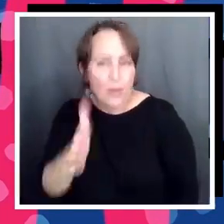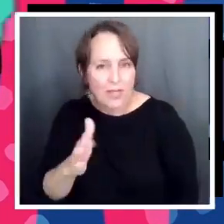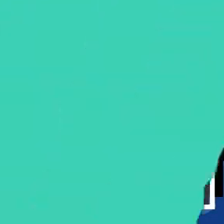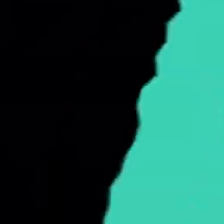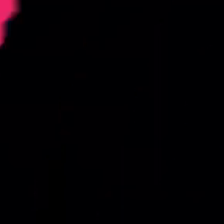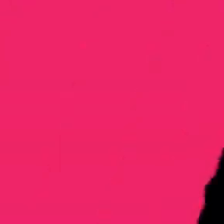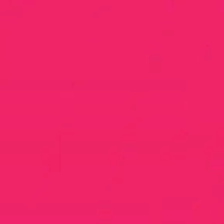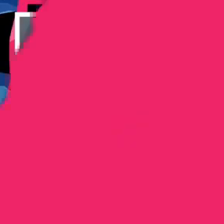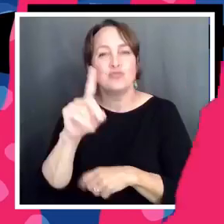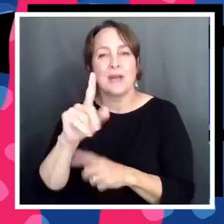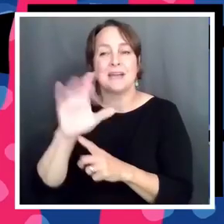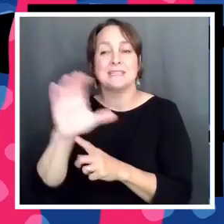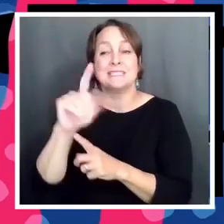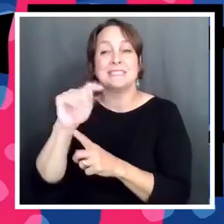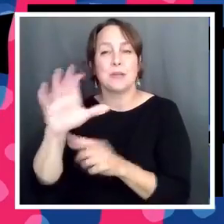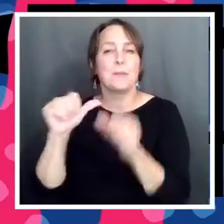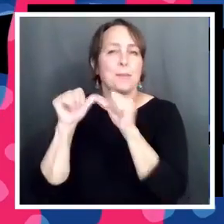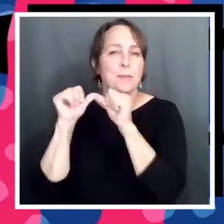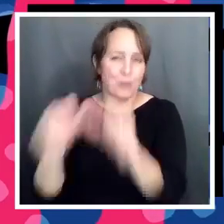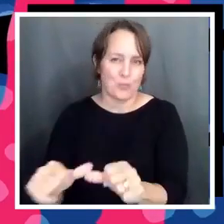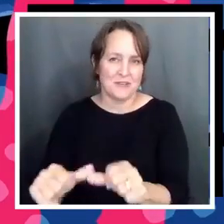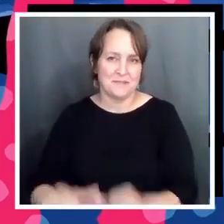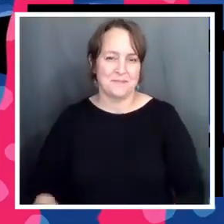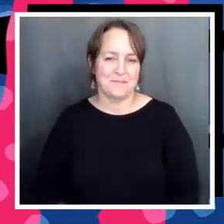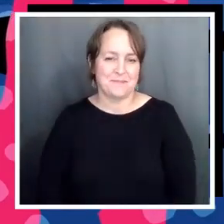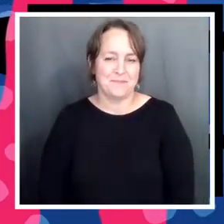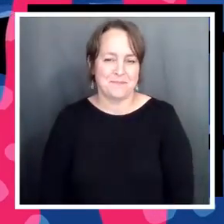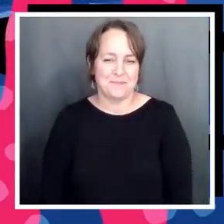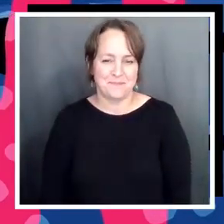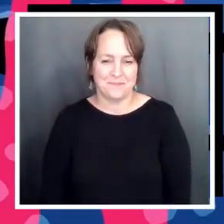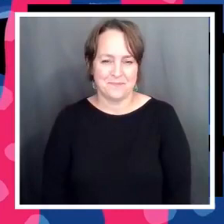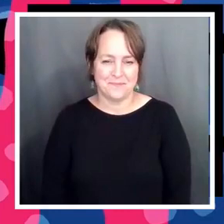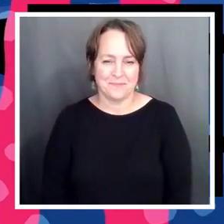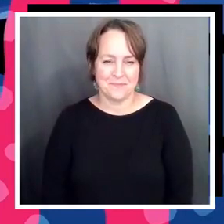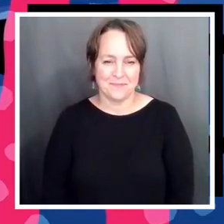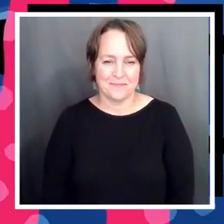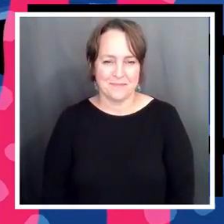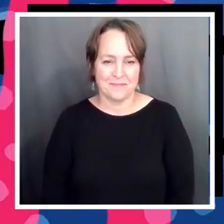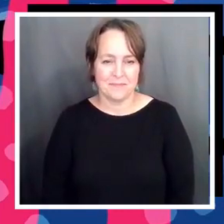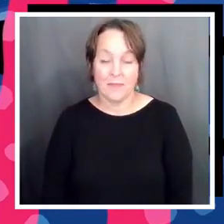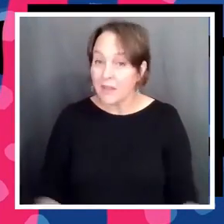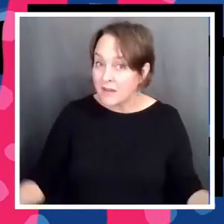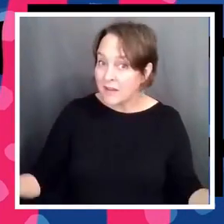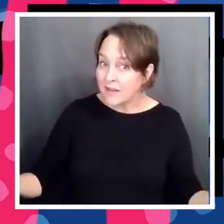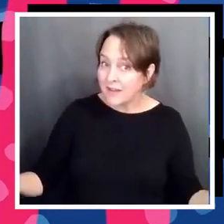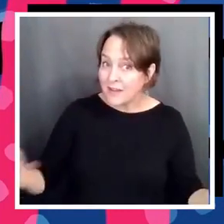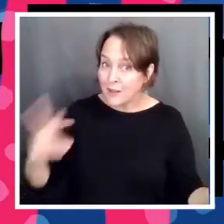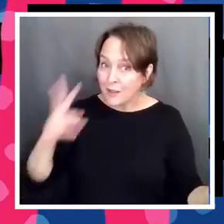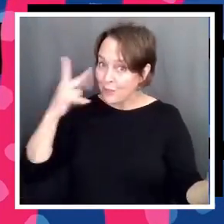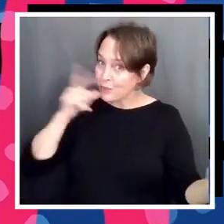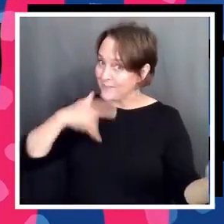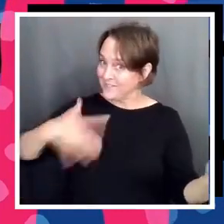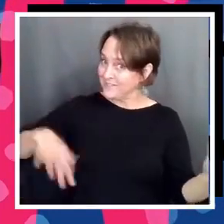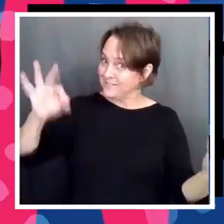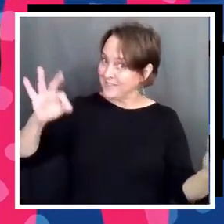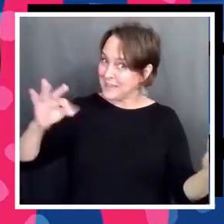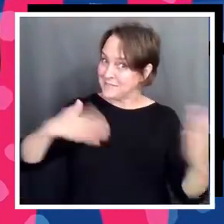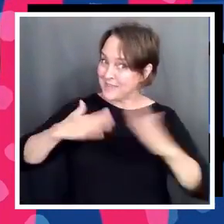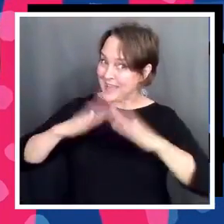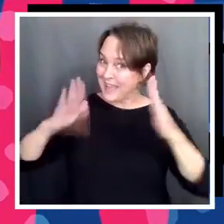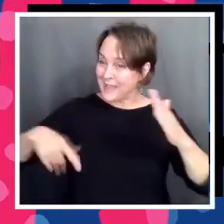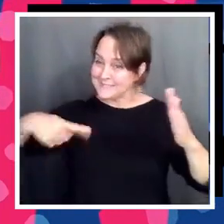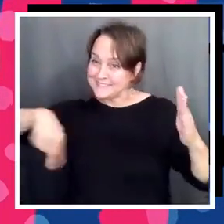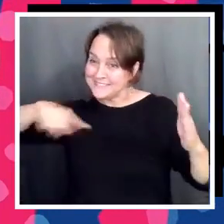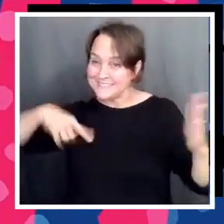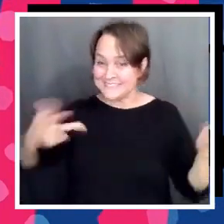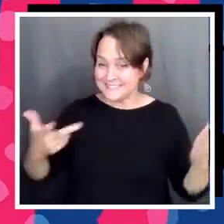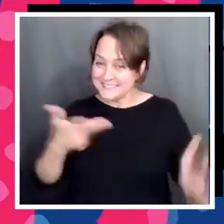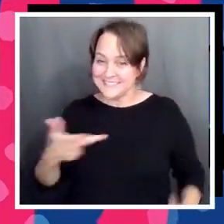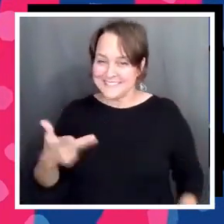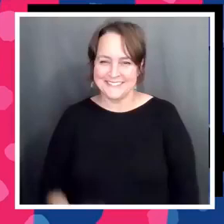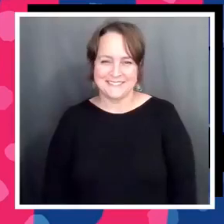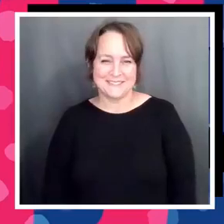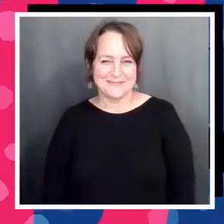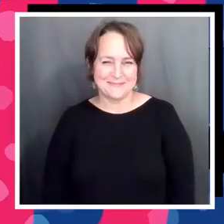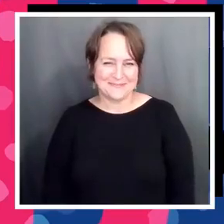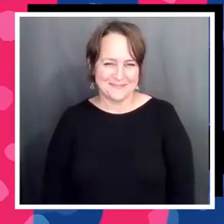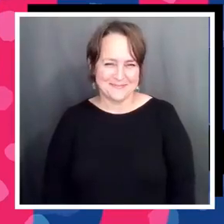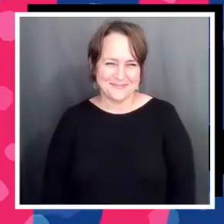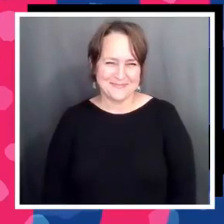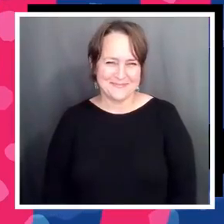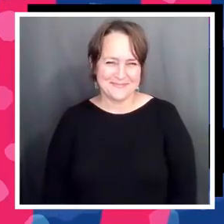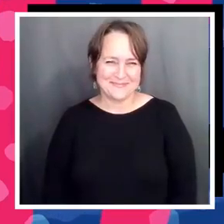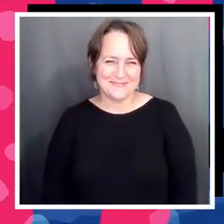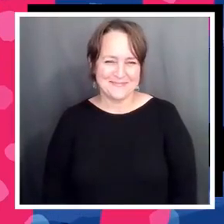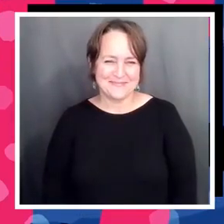YOUR VOICES HEARD BECAUSE